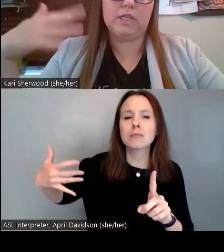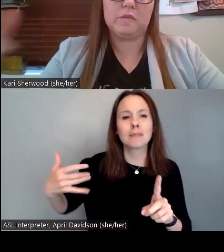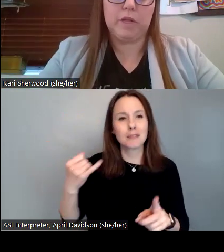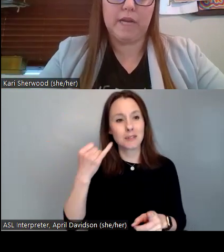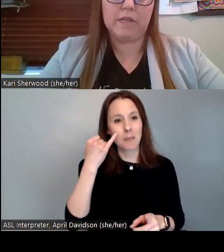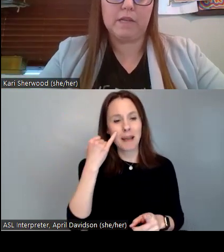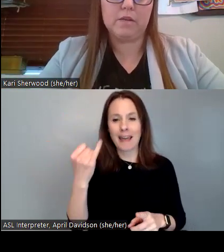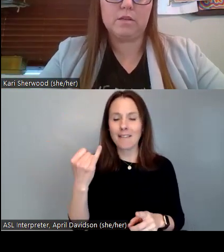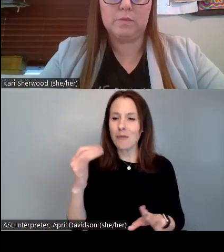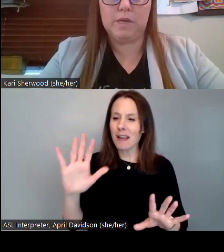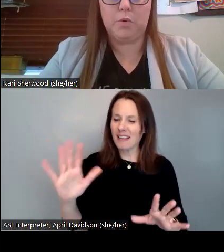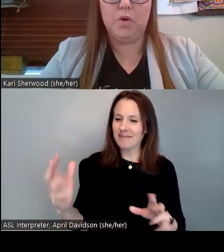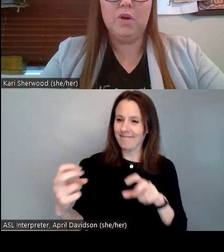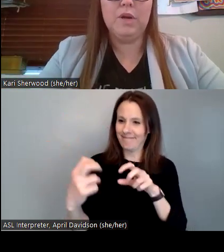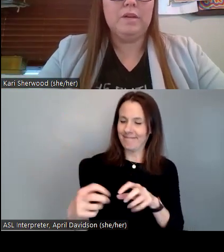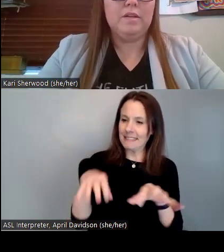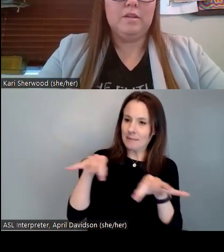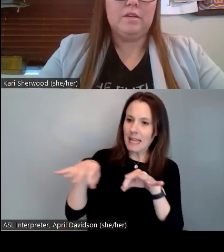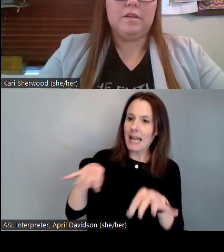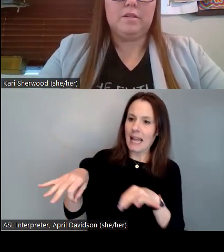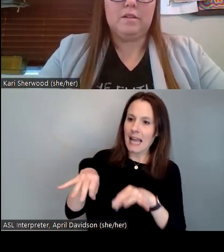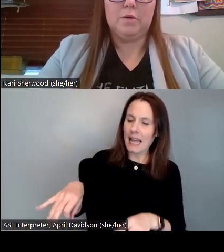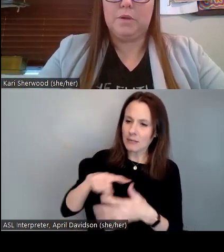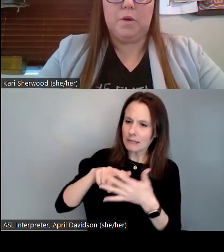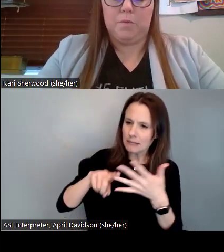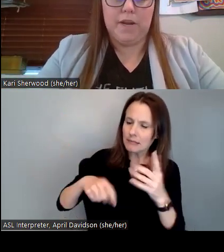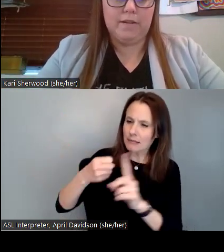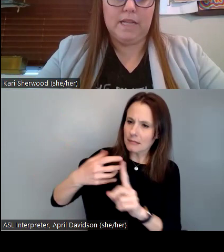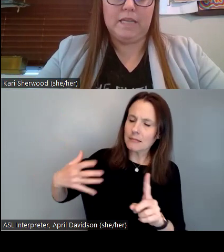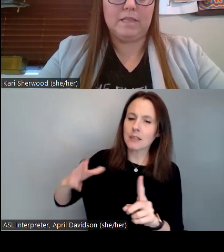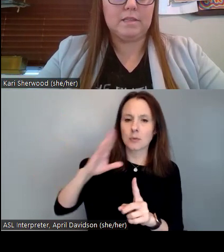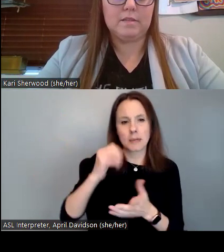explaining things to people goes a long way. And that's